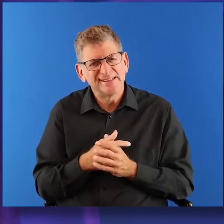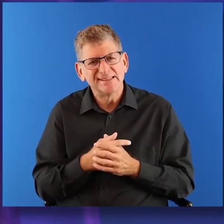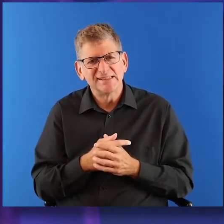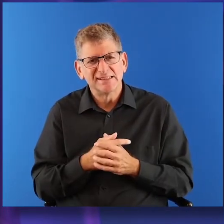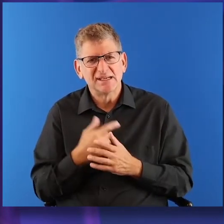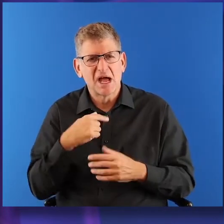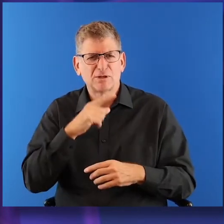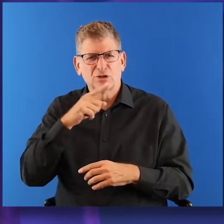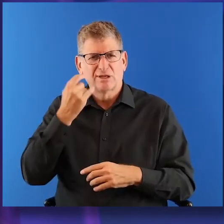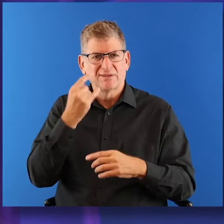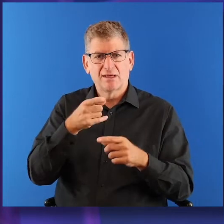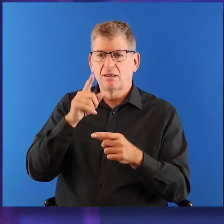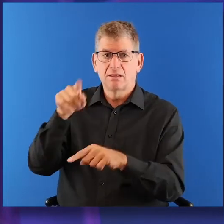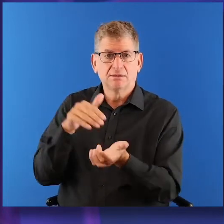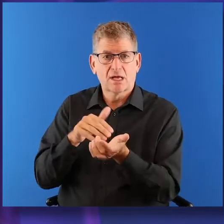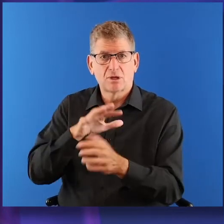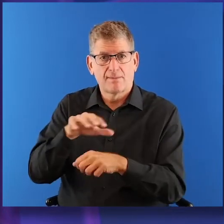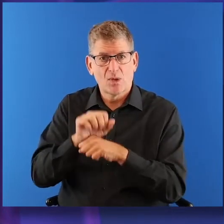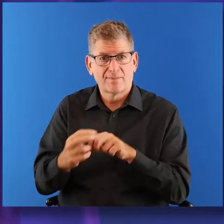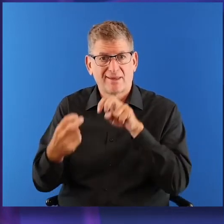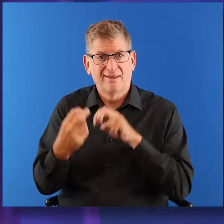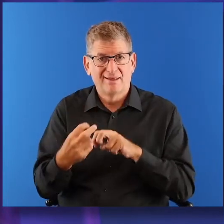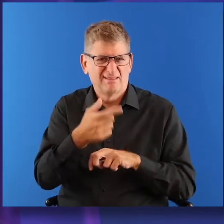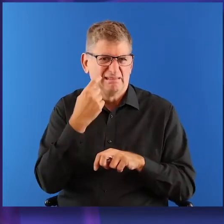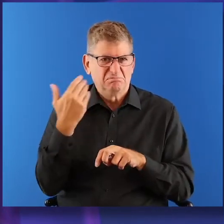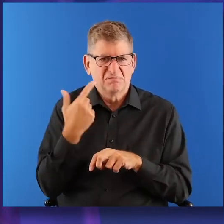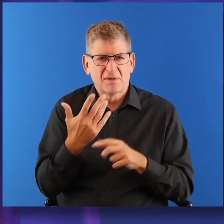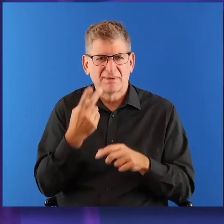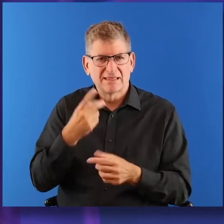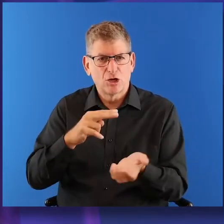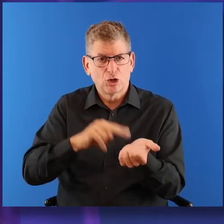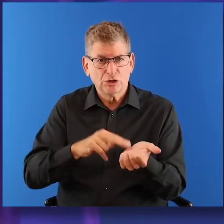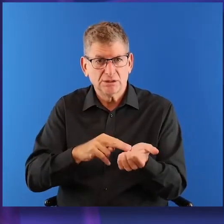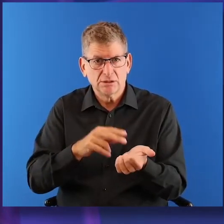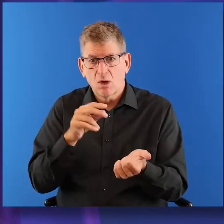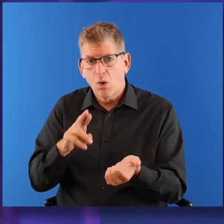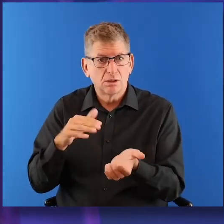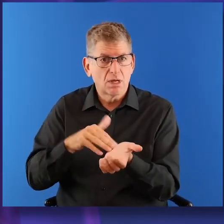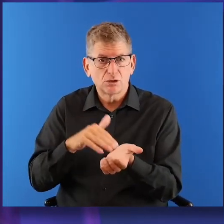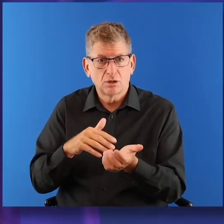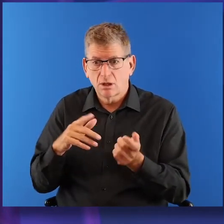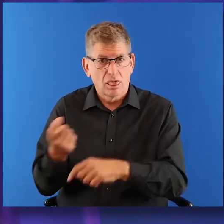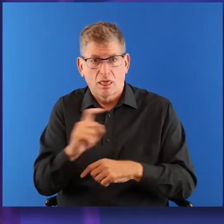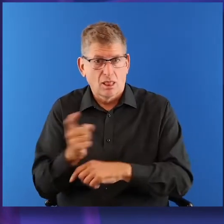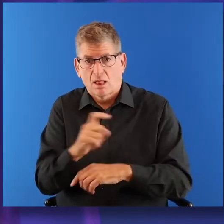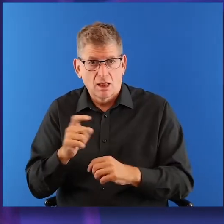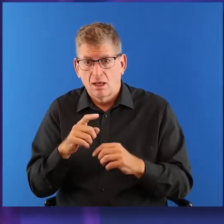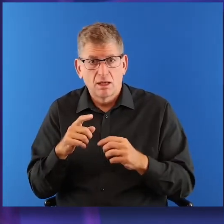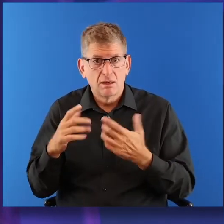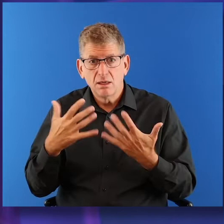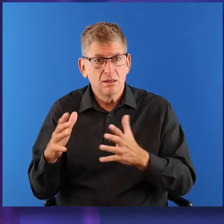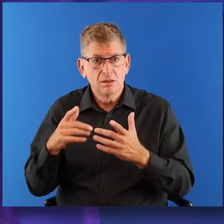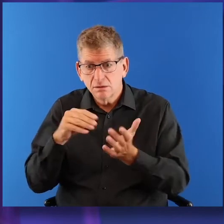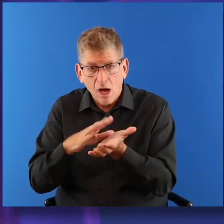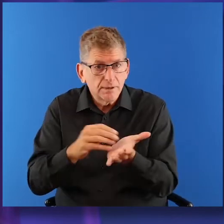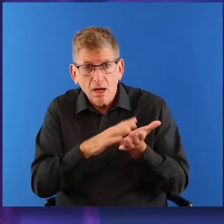a doctor's appointment yourselves recently, you may have seen your nurse or physician furiously documenting it on their computer with